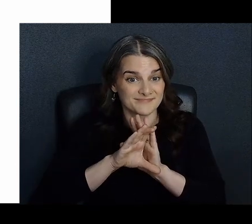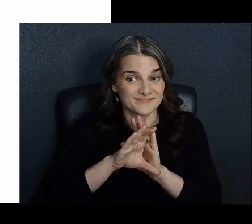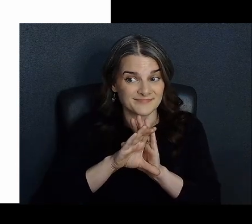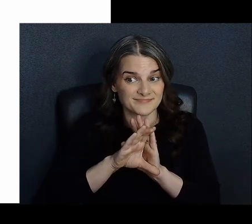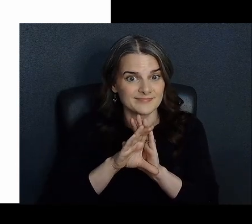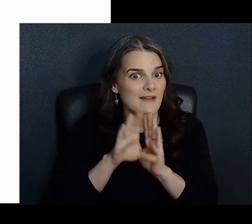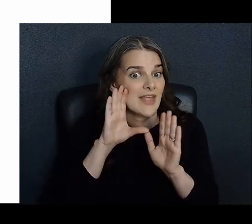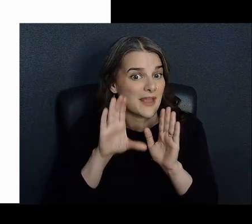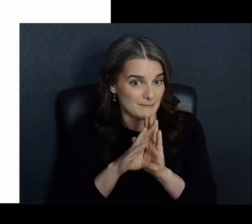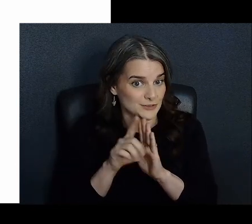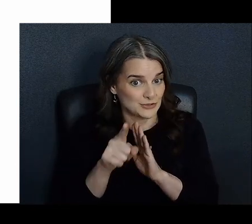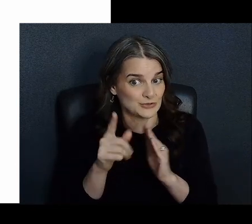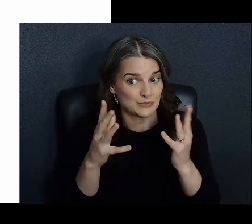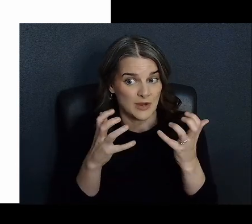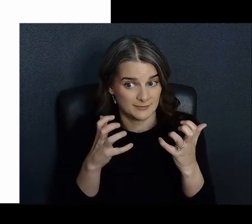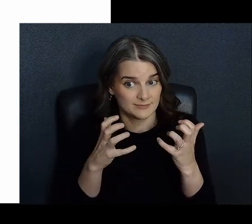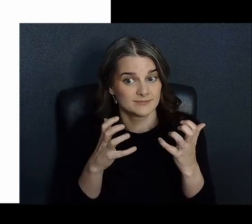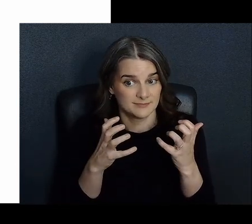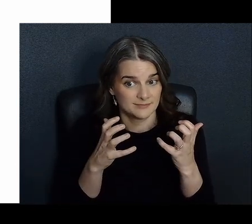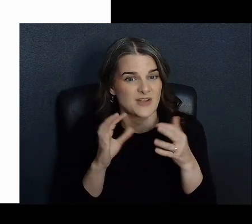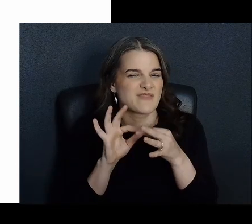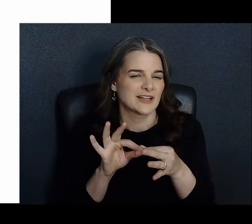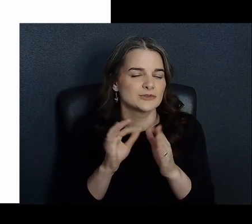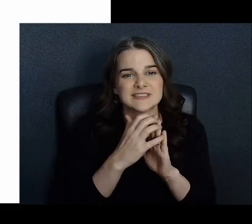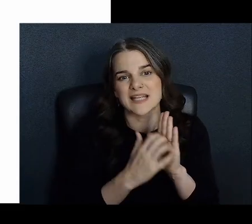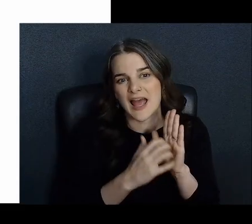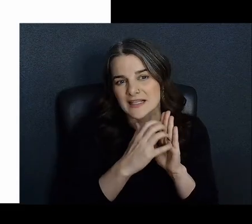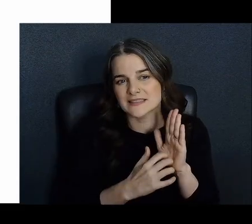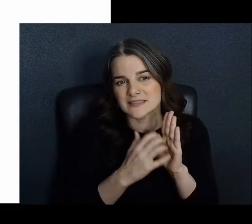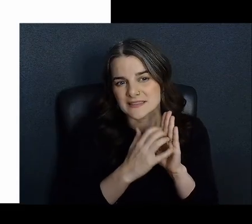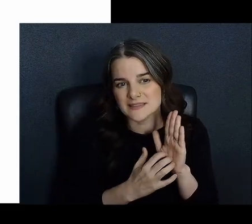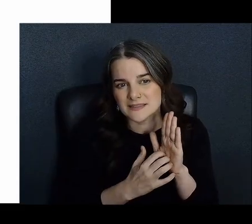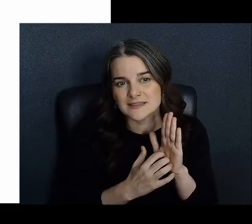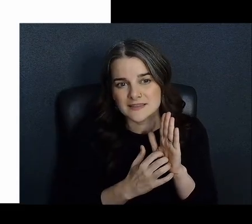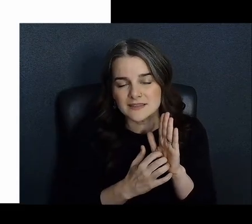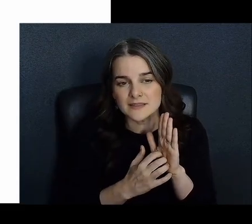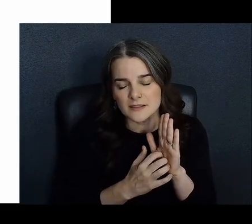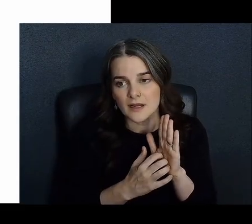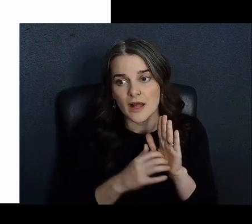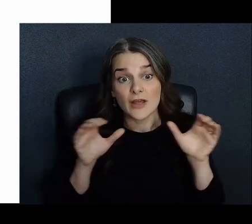that you want to take as far as text, and then perform what they call optical character recognition.